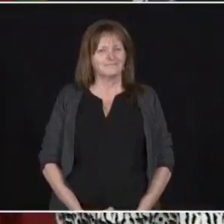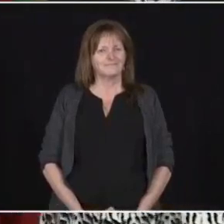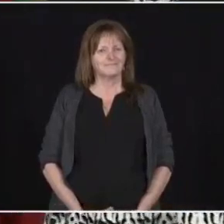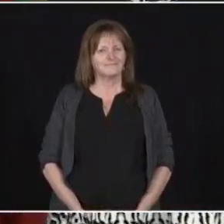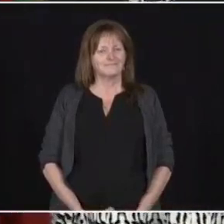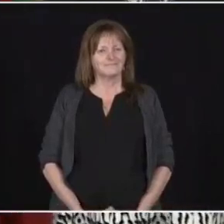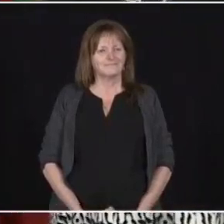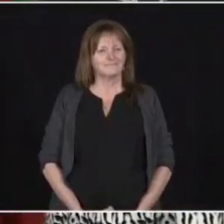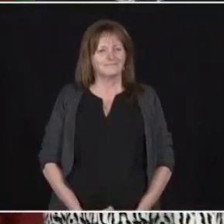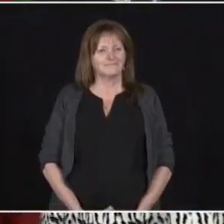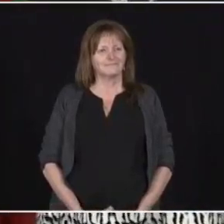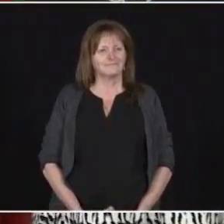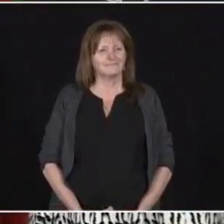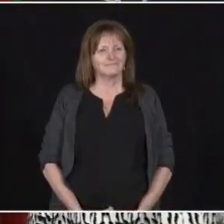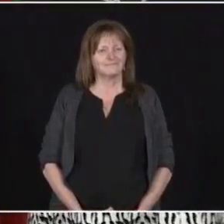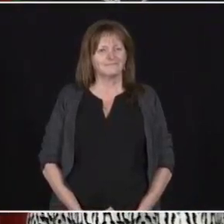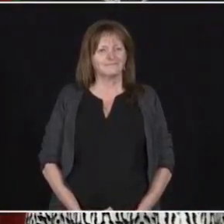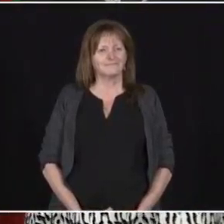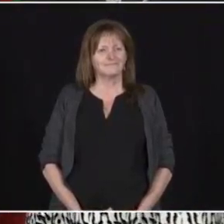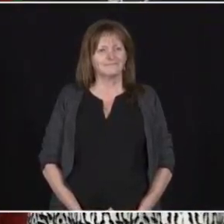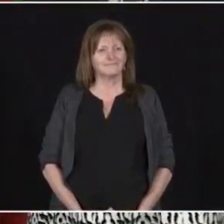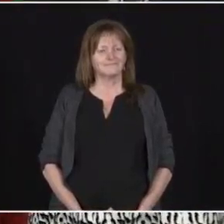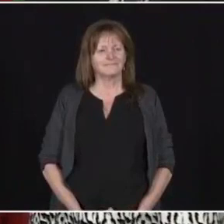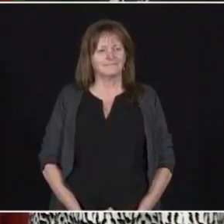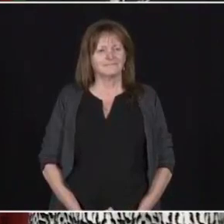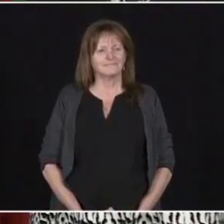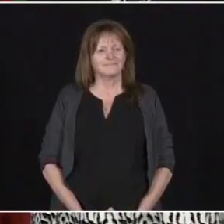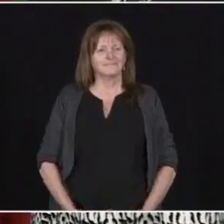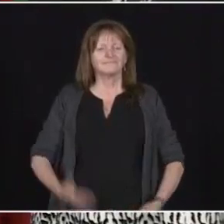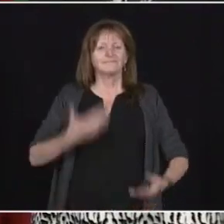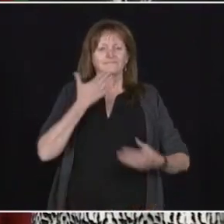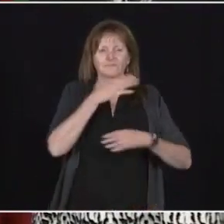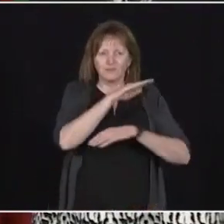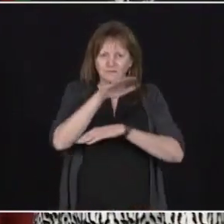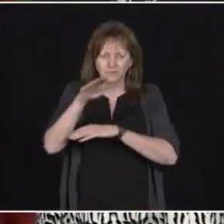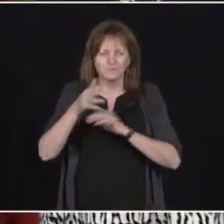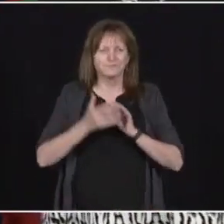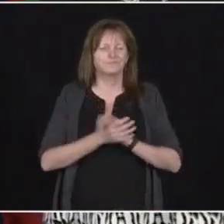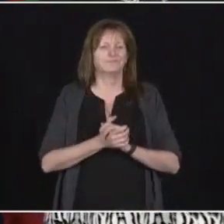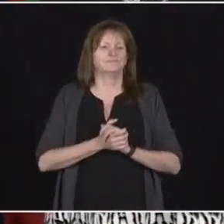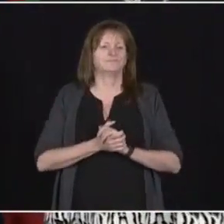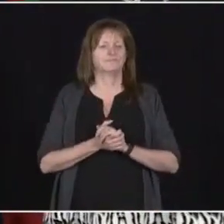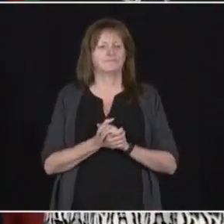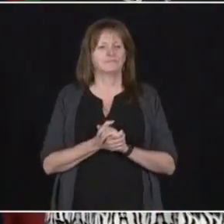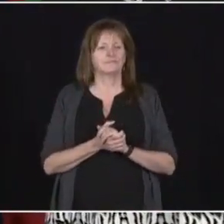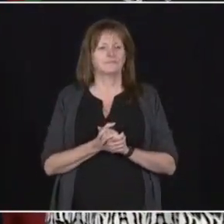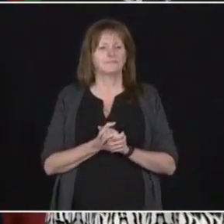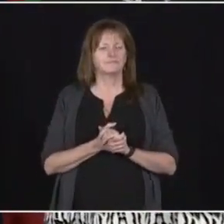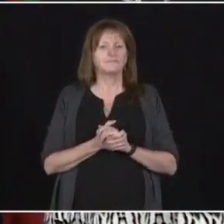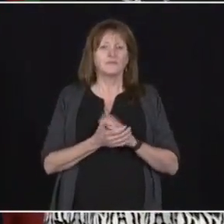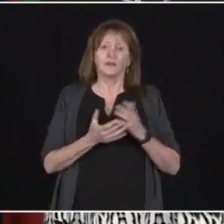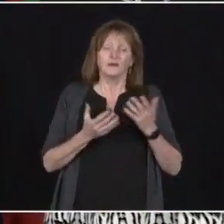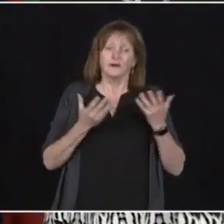Well, good afternoon. My friends, this period has been difficult.